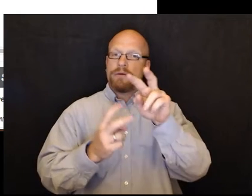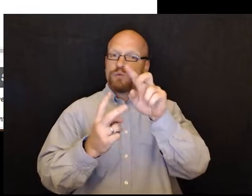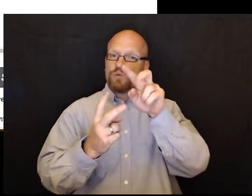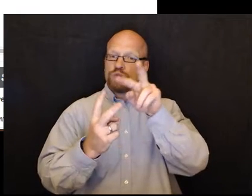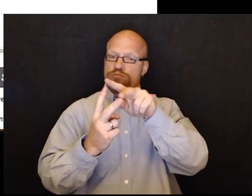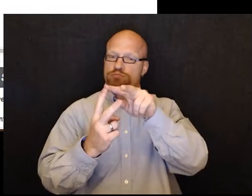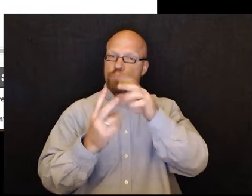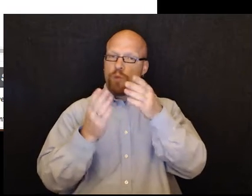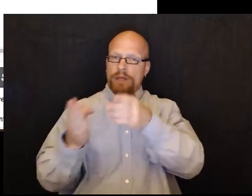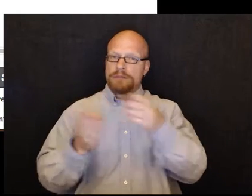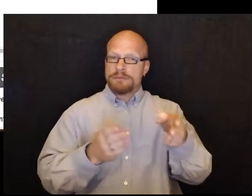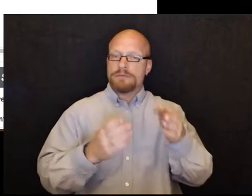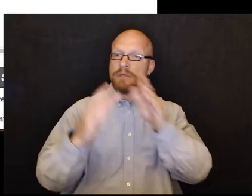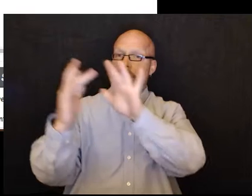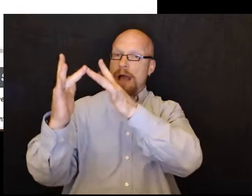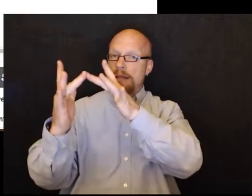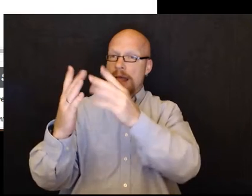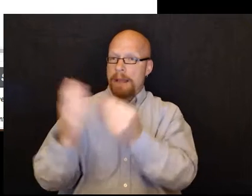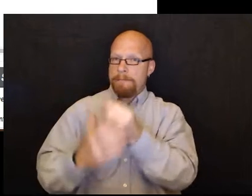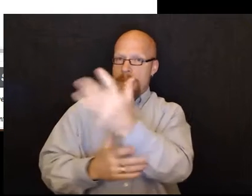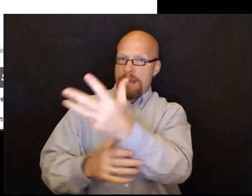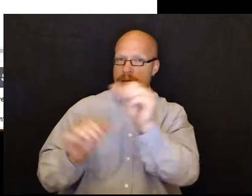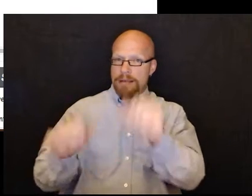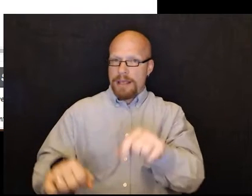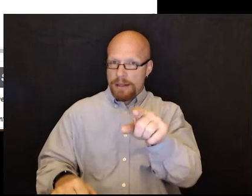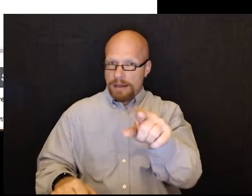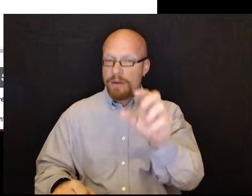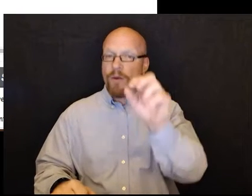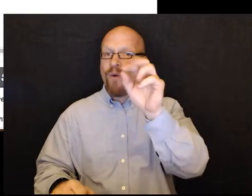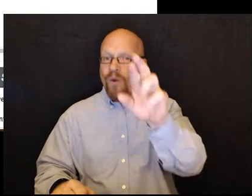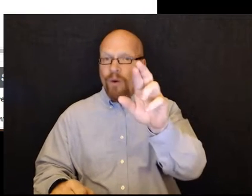ok? Now the access code